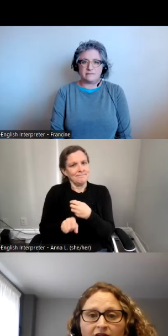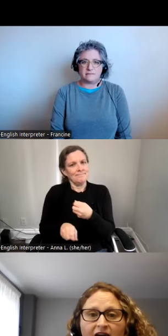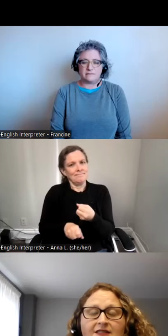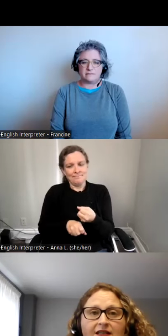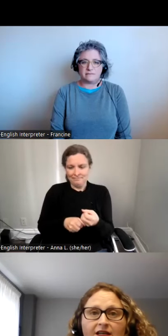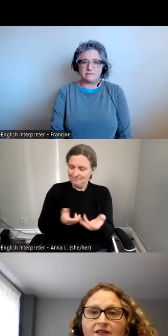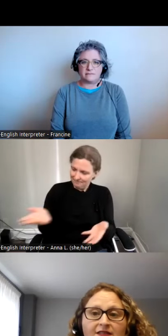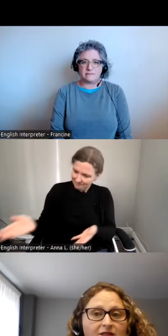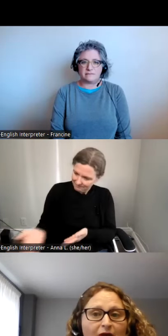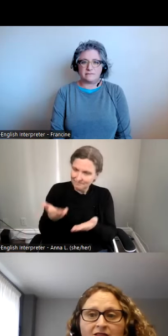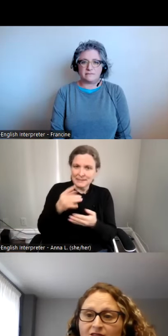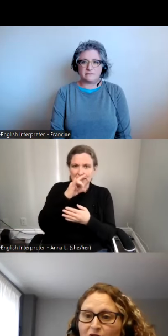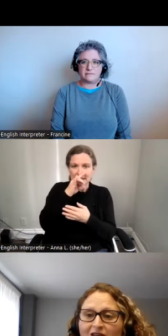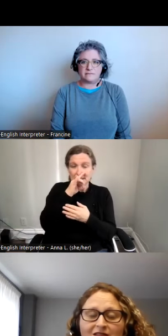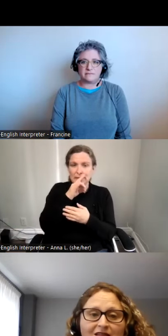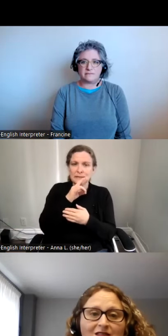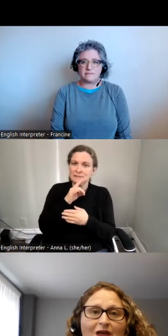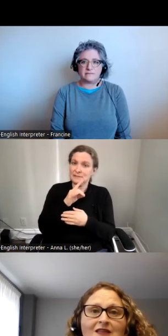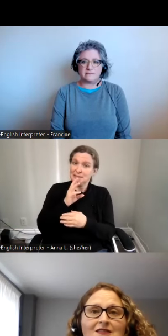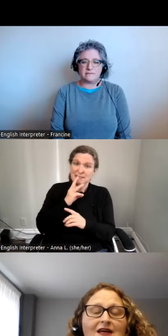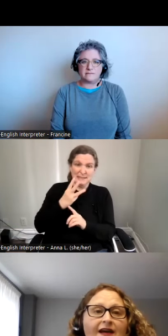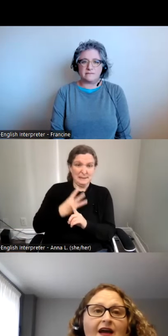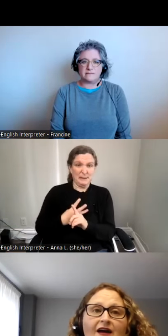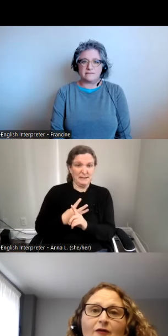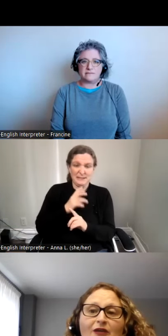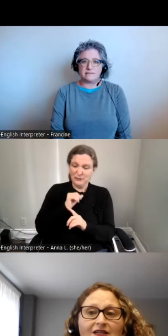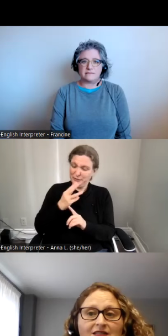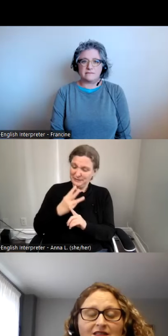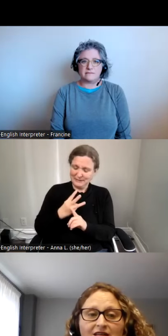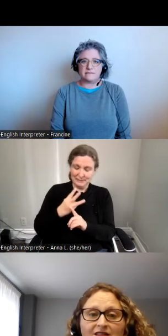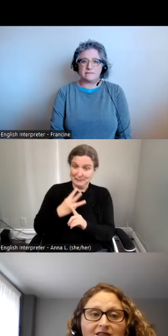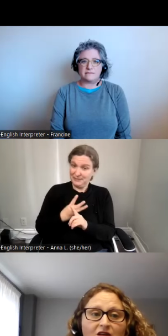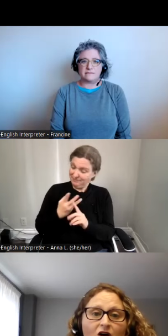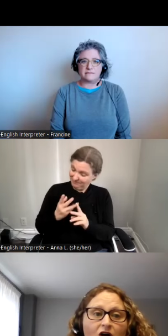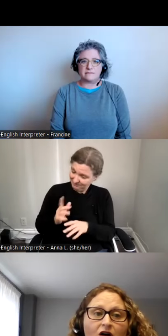is key. Is the SickKids, we do recommend vaccination. We